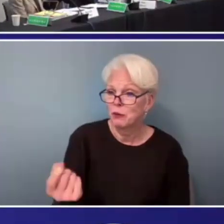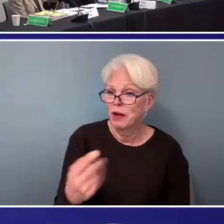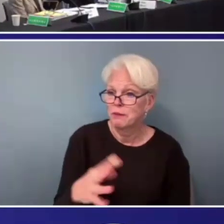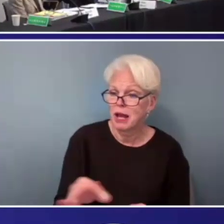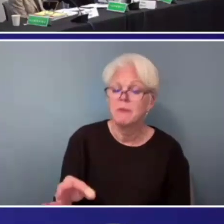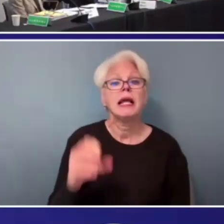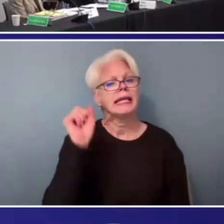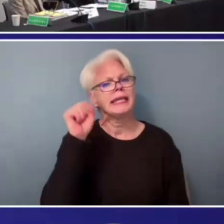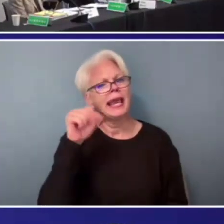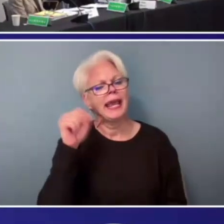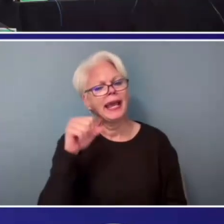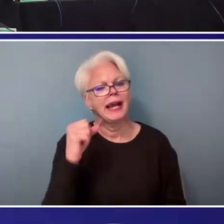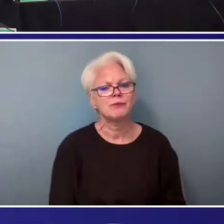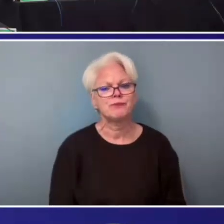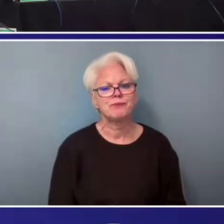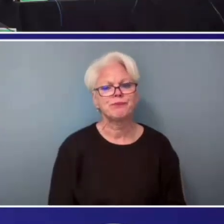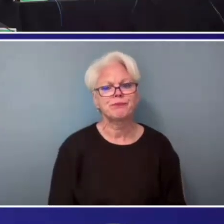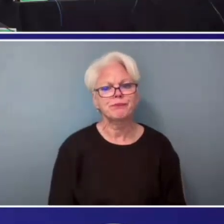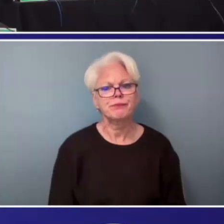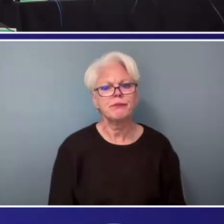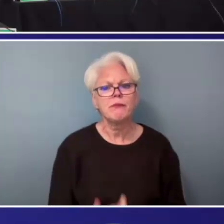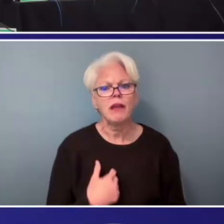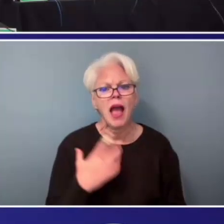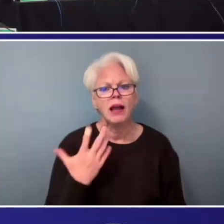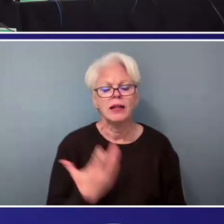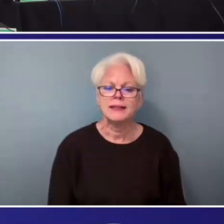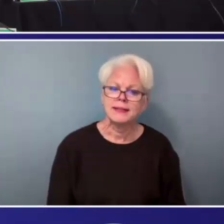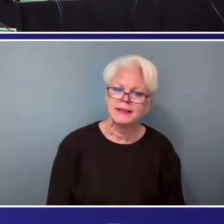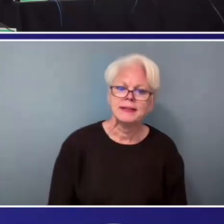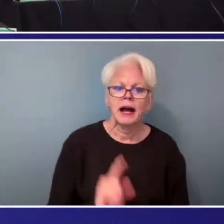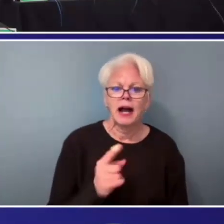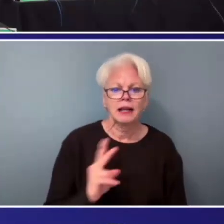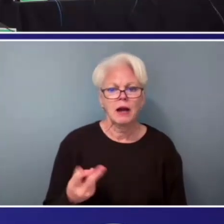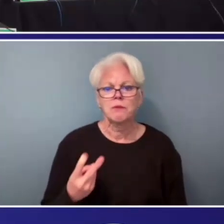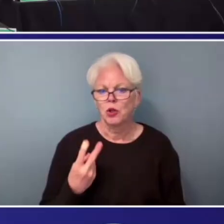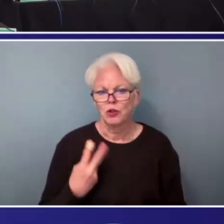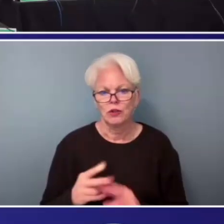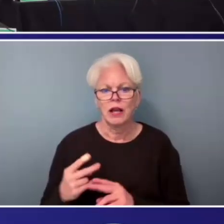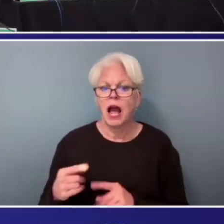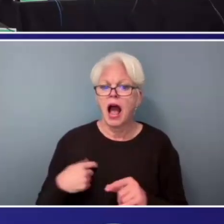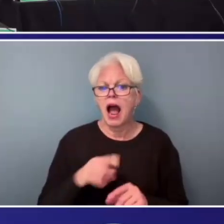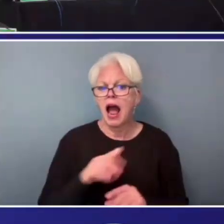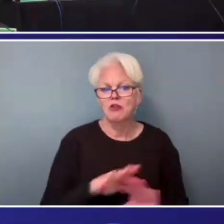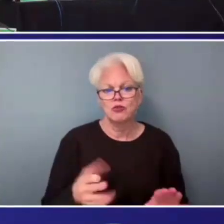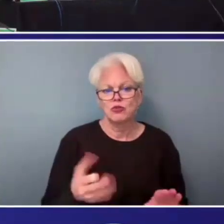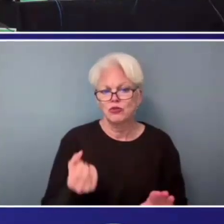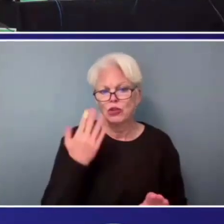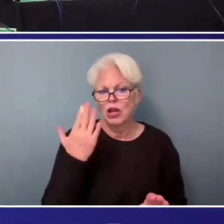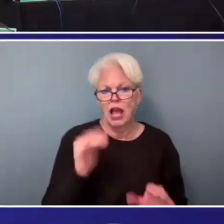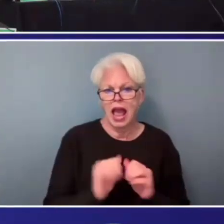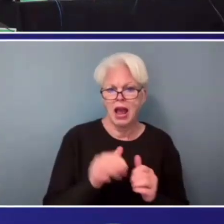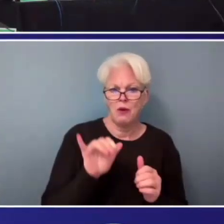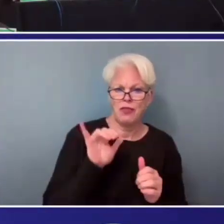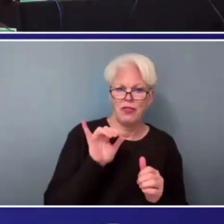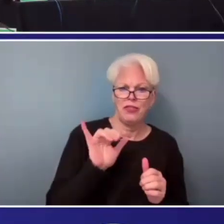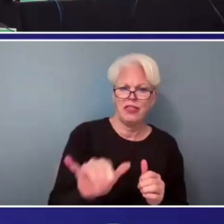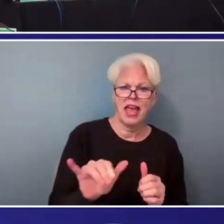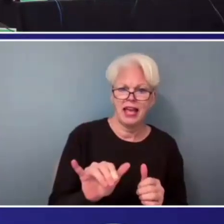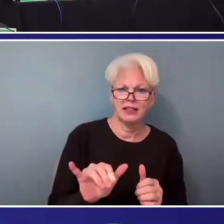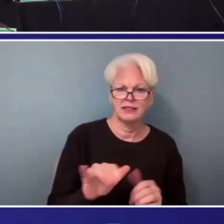Yeah, I mean, I guess a couple of quick ones. Like, I don't really understand how this doesn't contravene the statute there